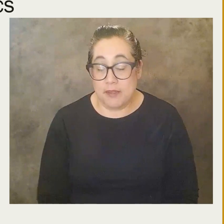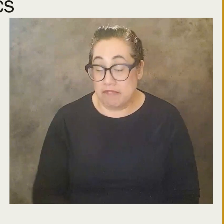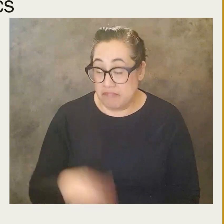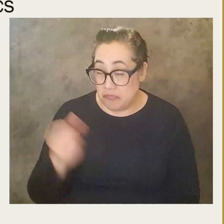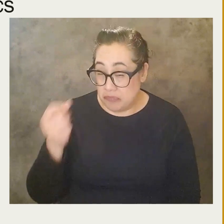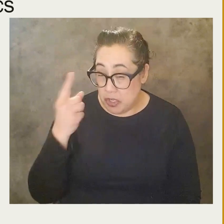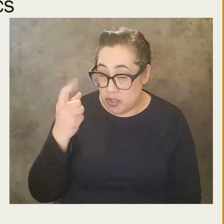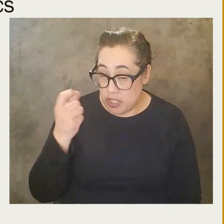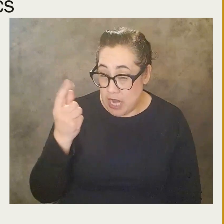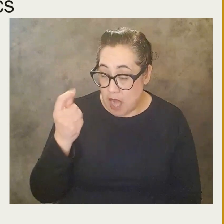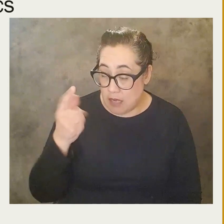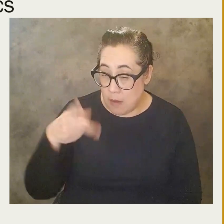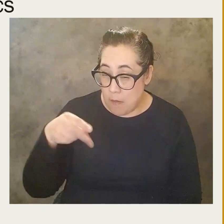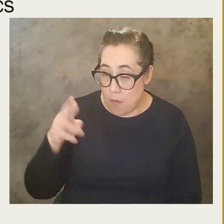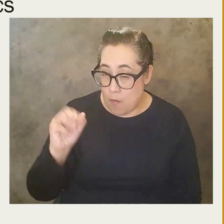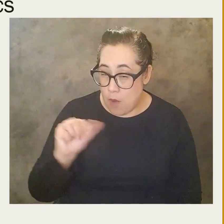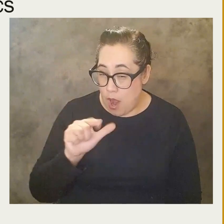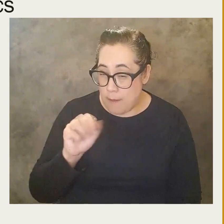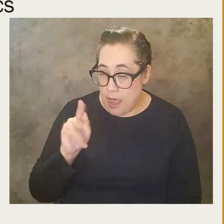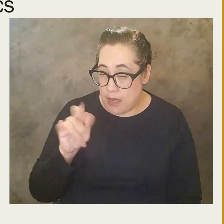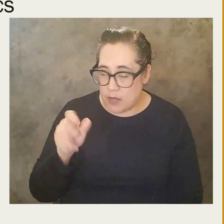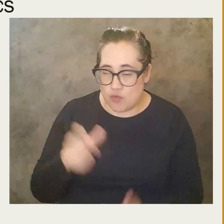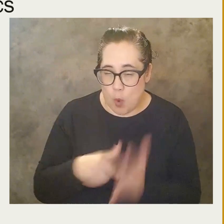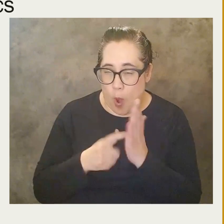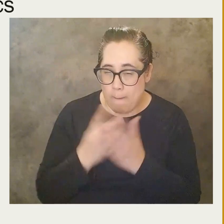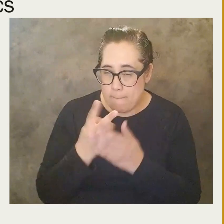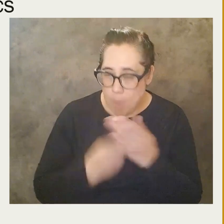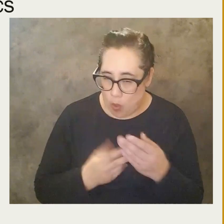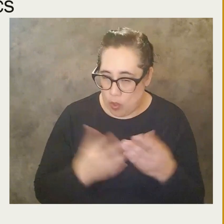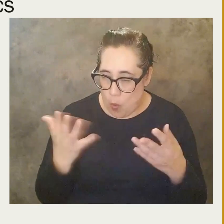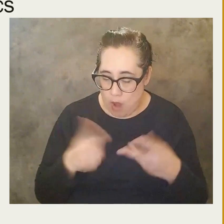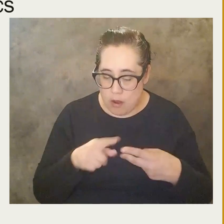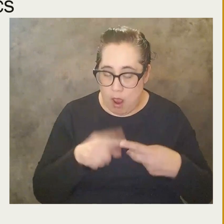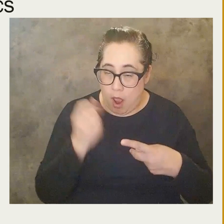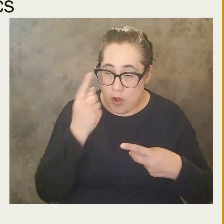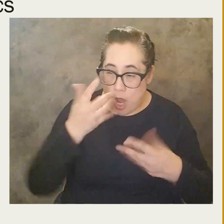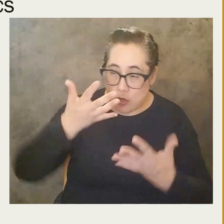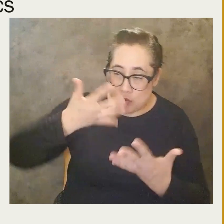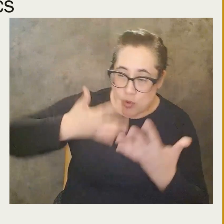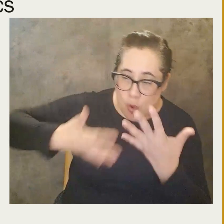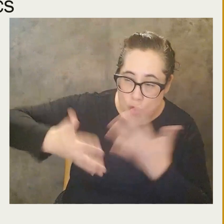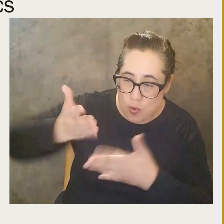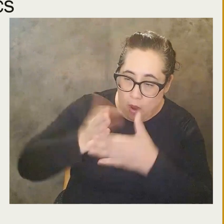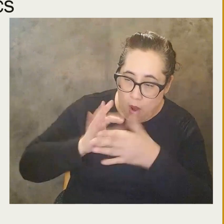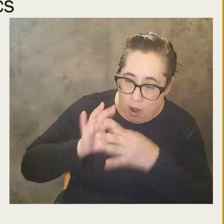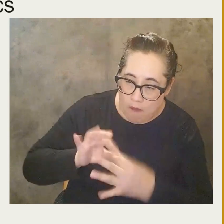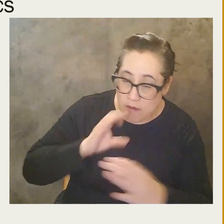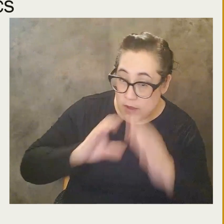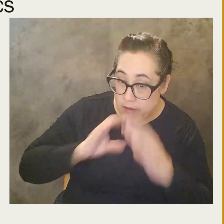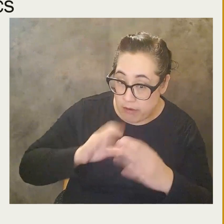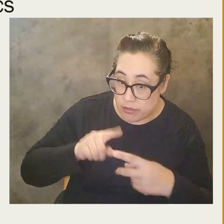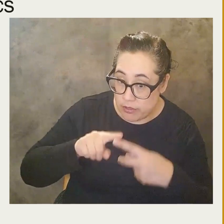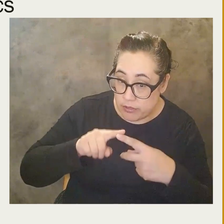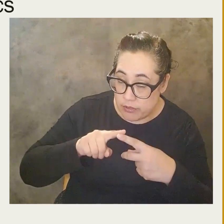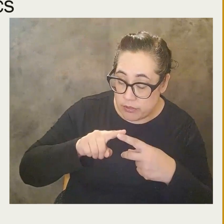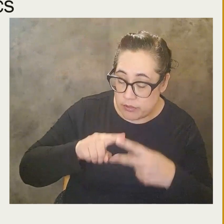Understanding pragmatics requires both understanding ... the social aspects of communication and ...